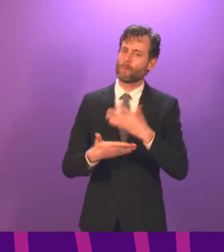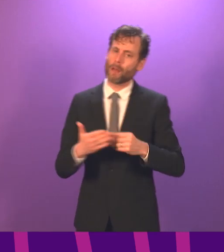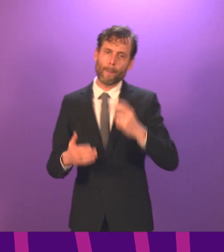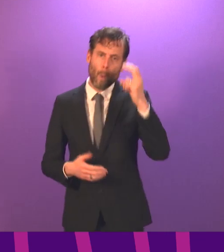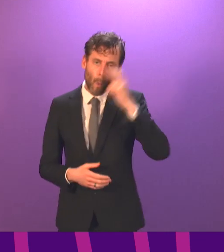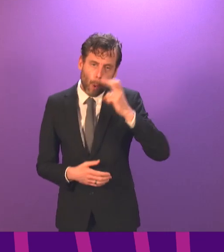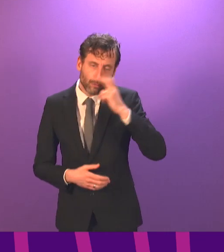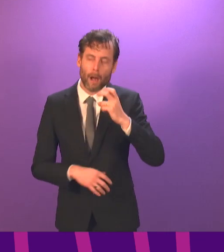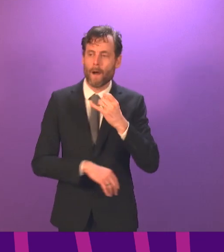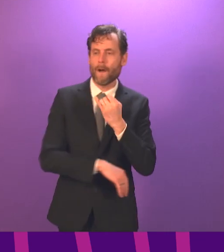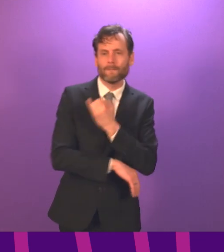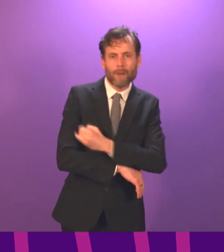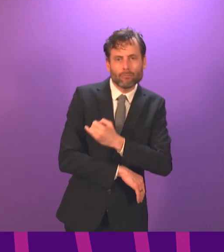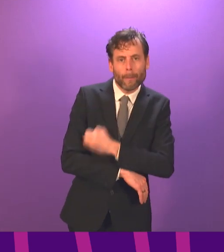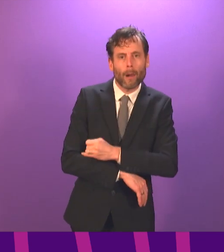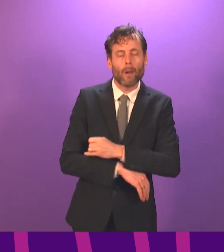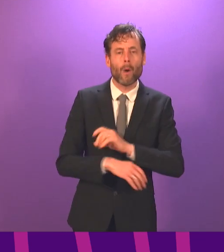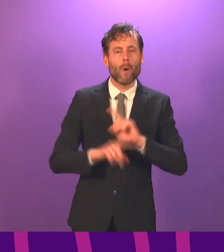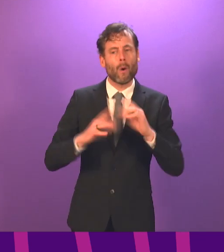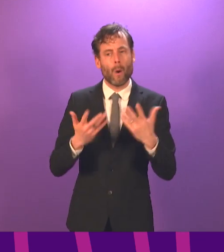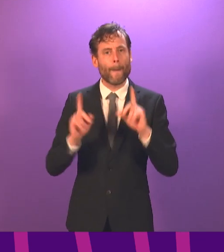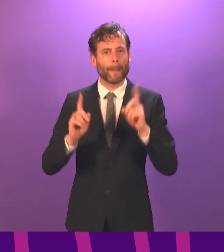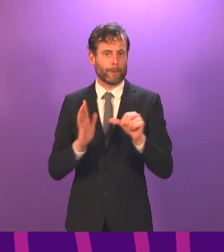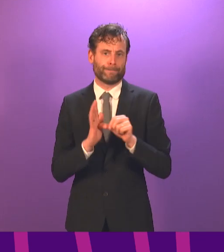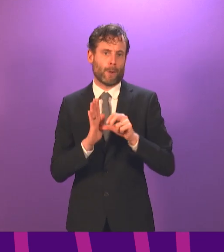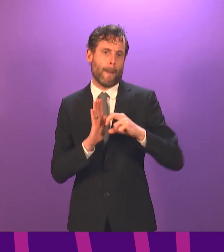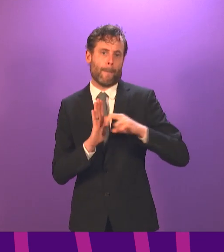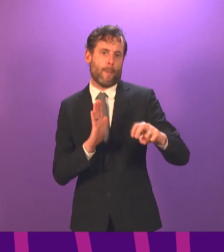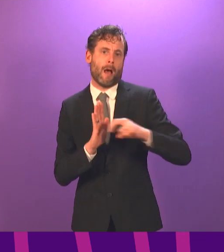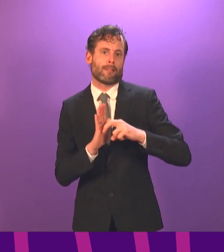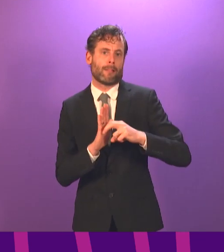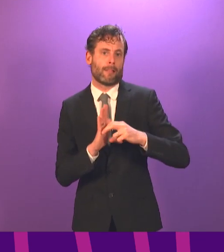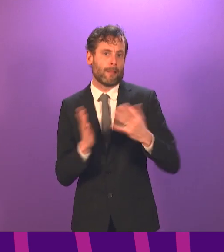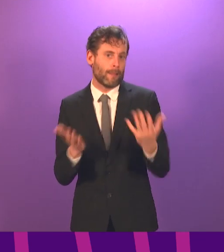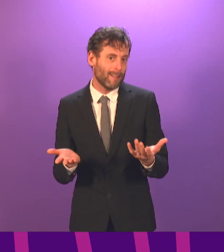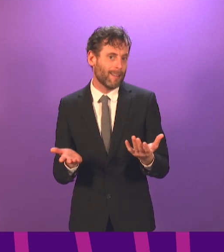vulnerable and less mobile, given that it will not be possible for anyone other than,